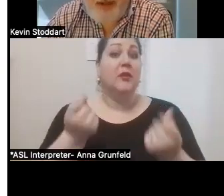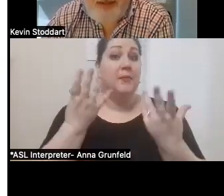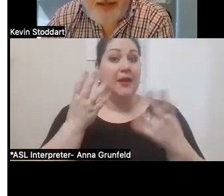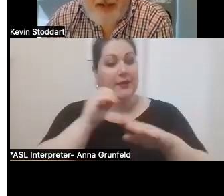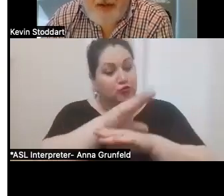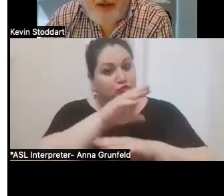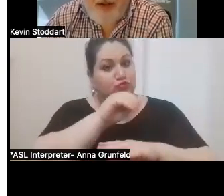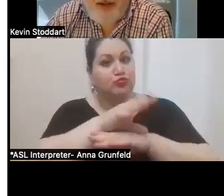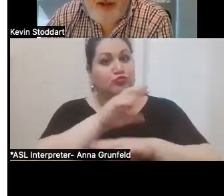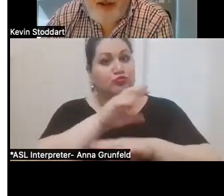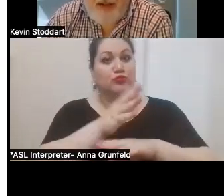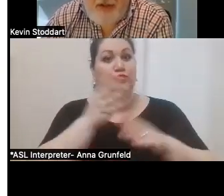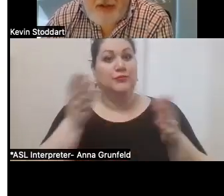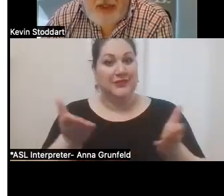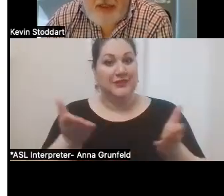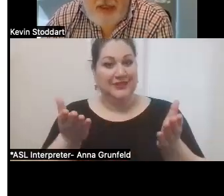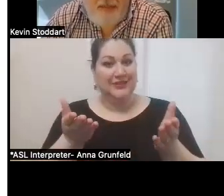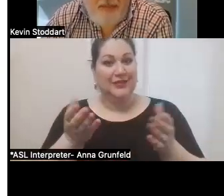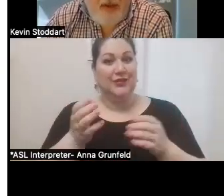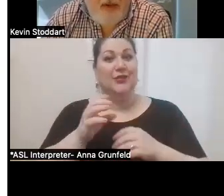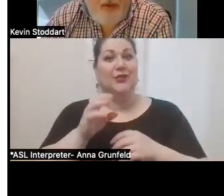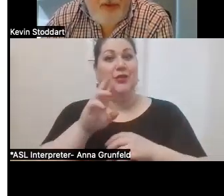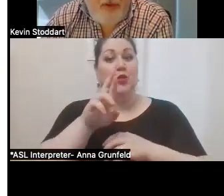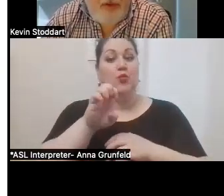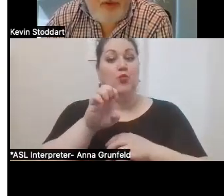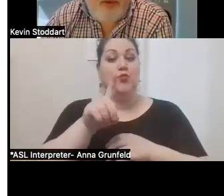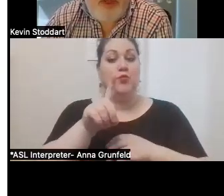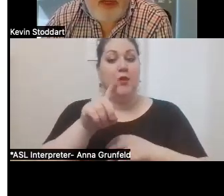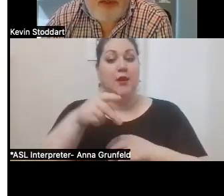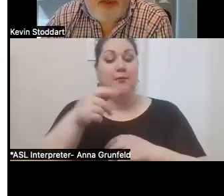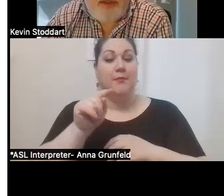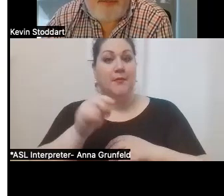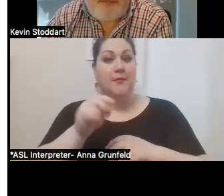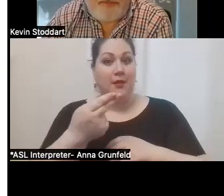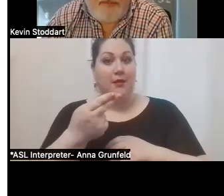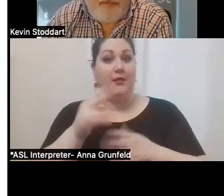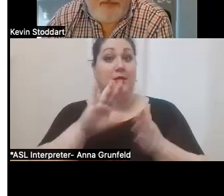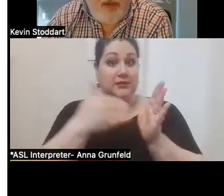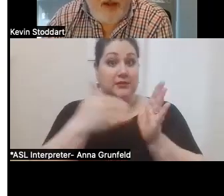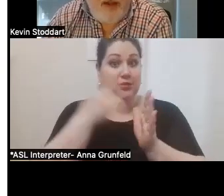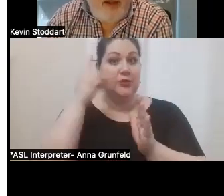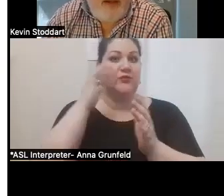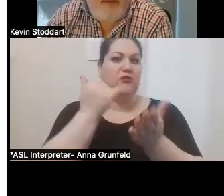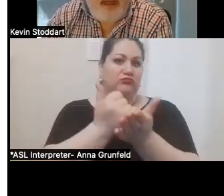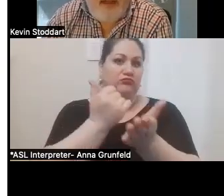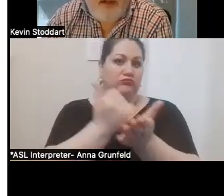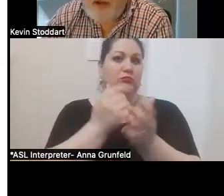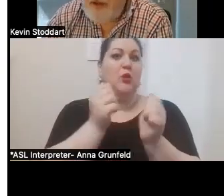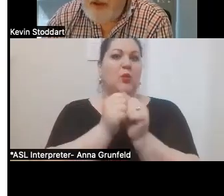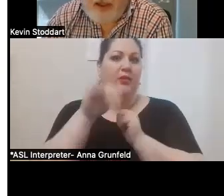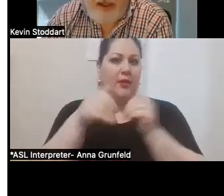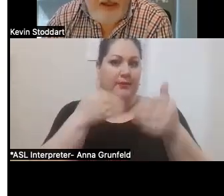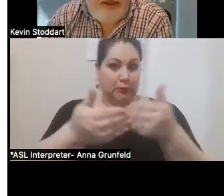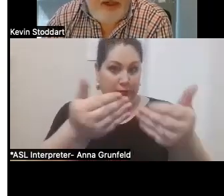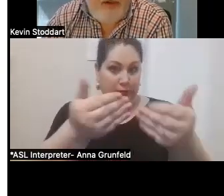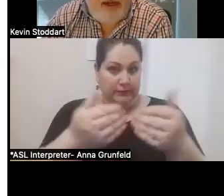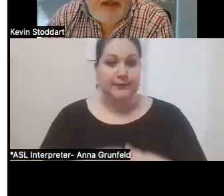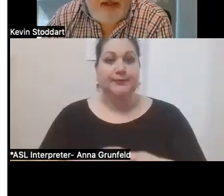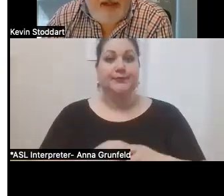Path Center to assist them with those processes. They may learn idiosyncratically.